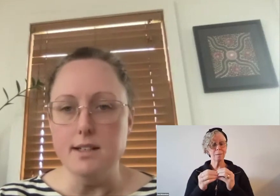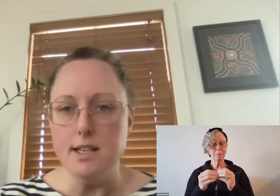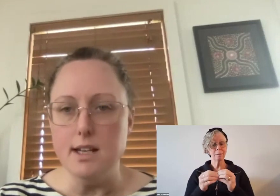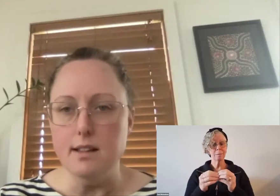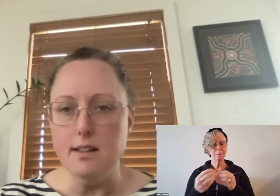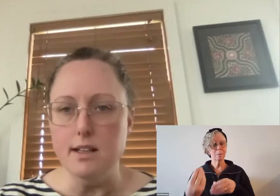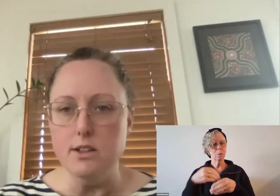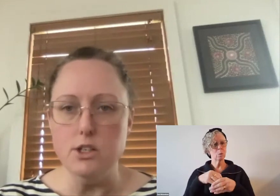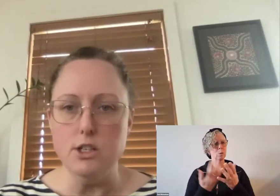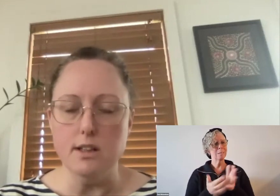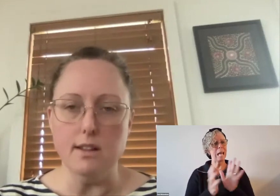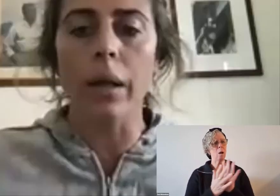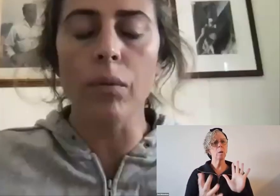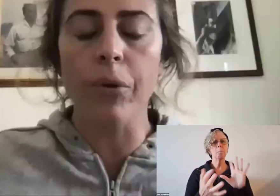entities and institutions as well.